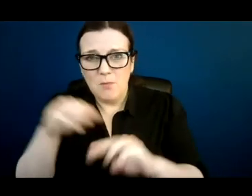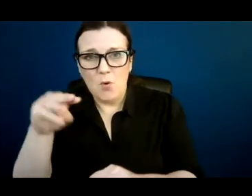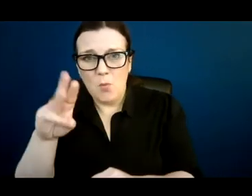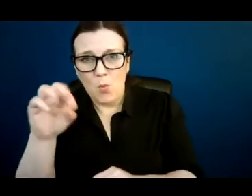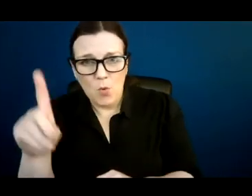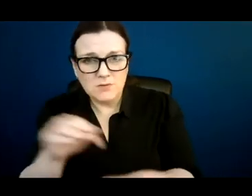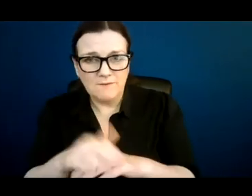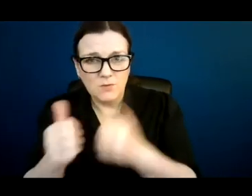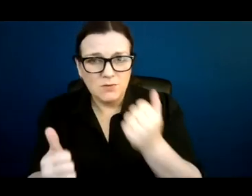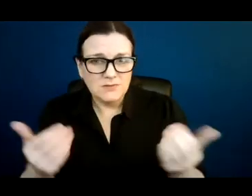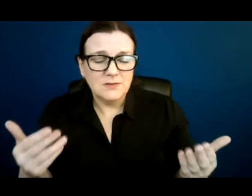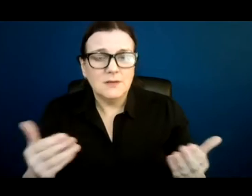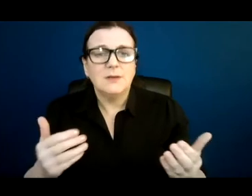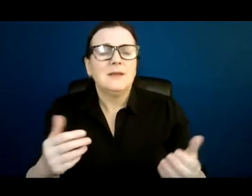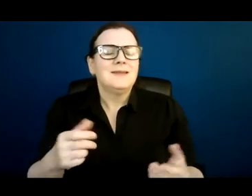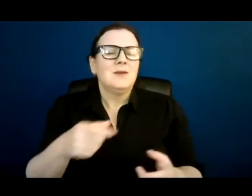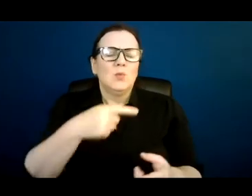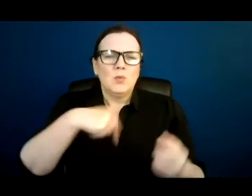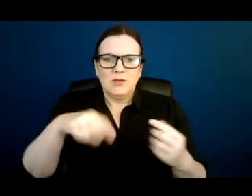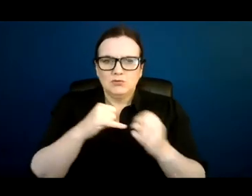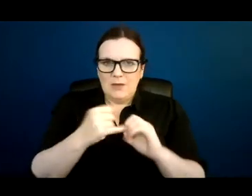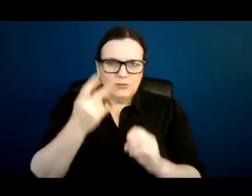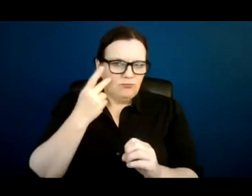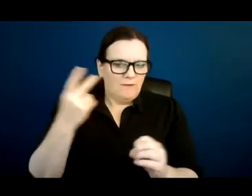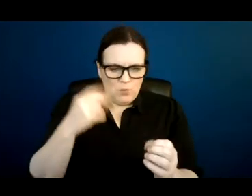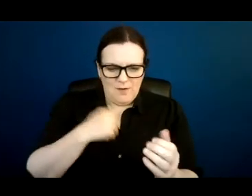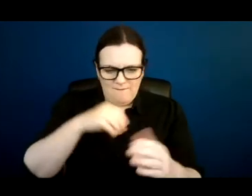review our files, we still have new cases coming in and we are still trying to deal